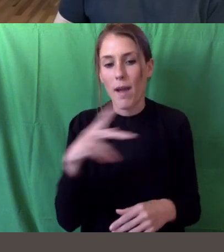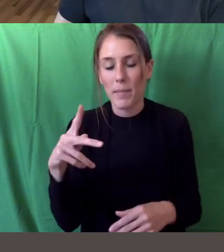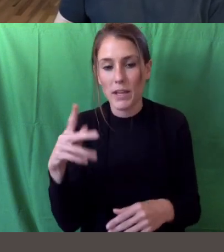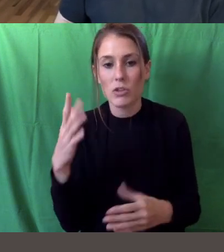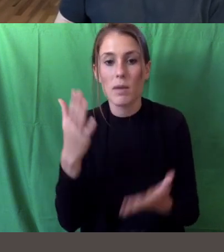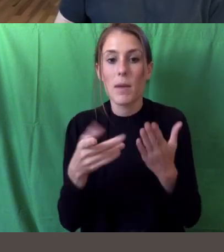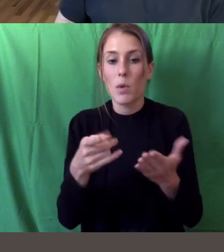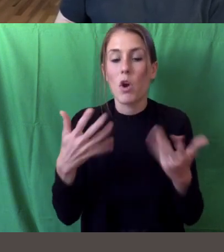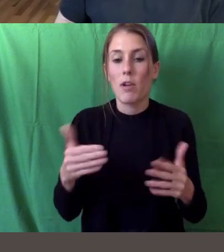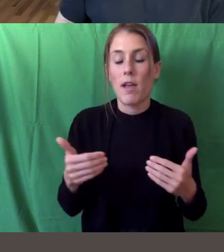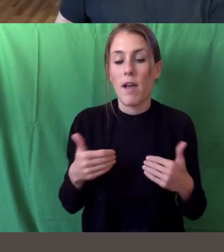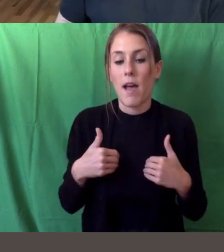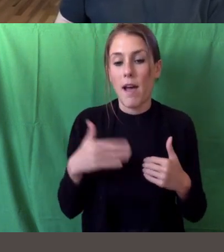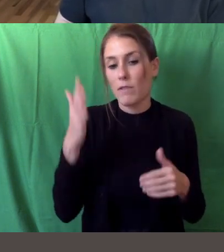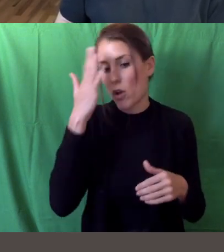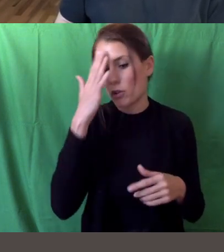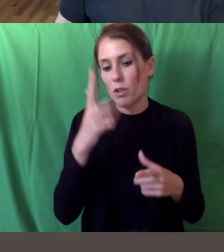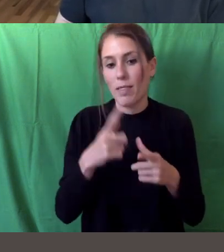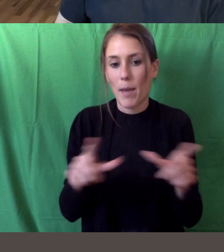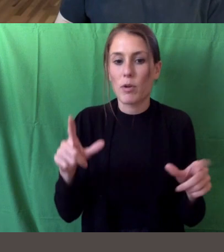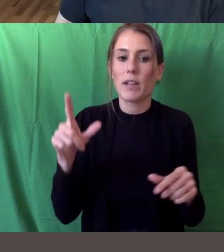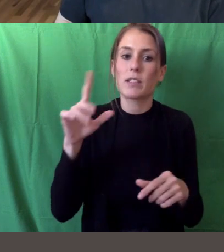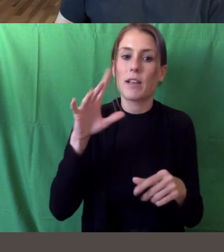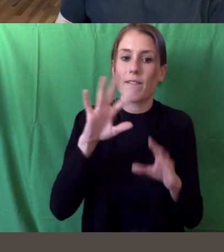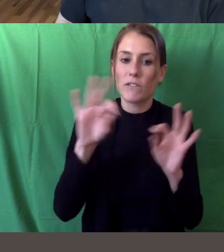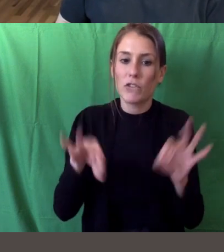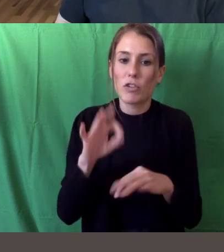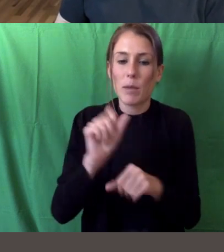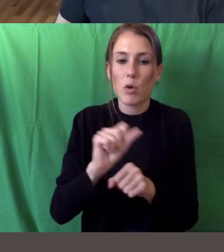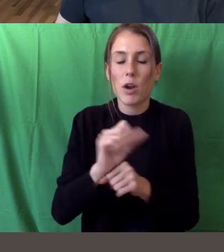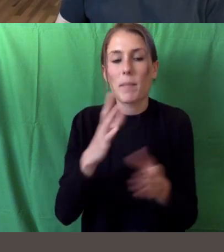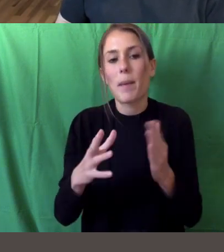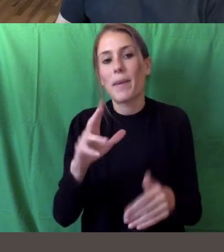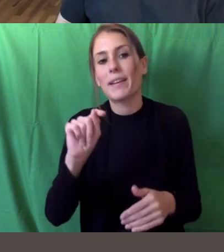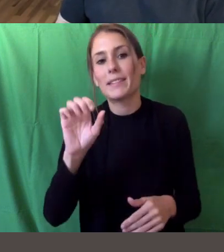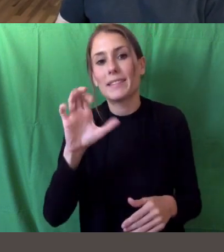You might have some existing knowledge about libraries and frameworks, have a tech stack that you've used before,